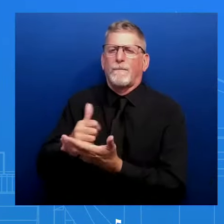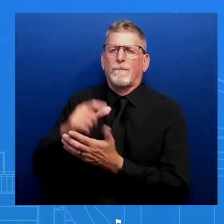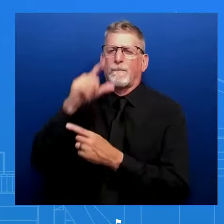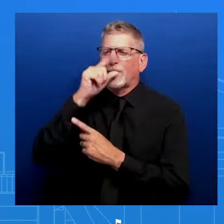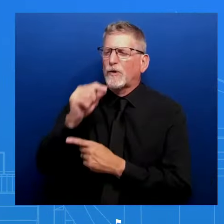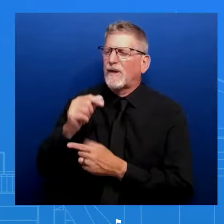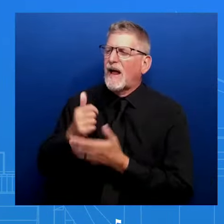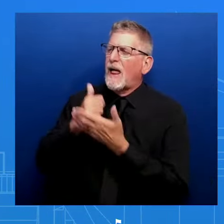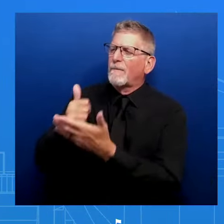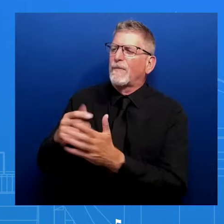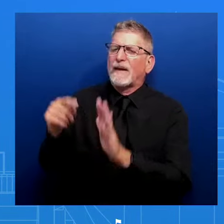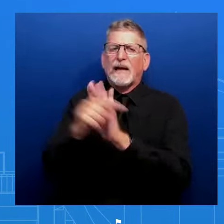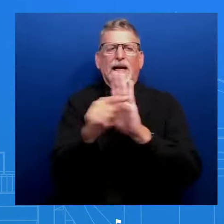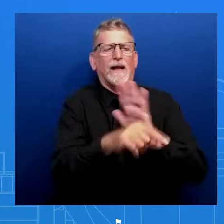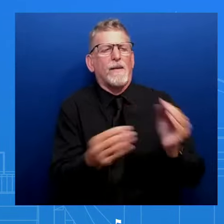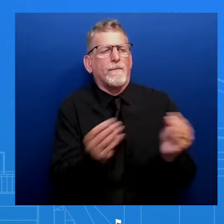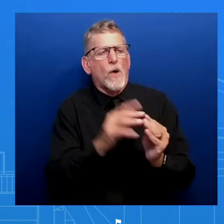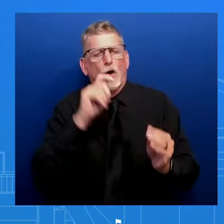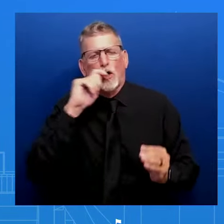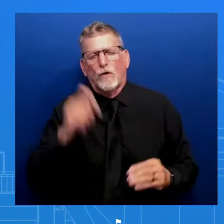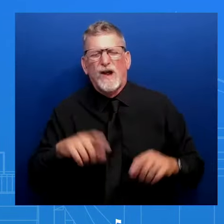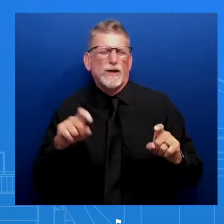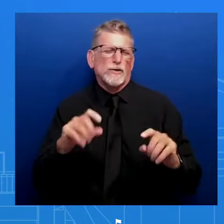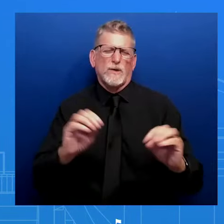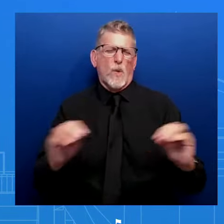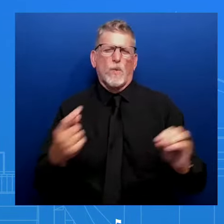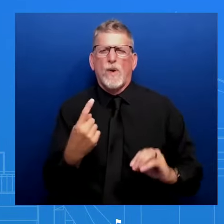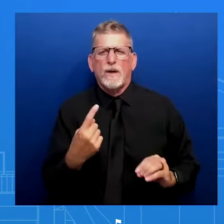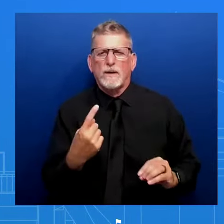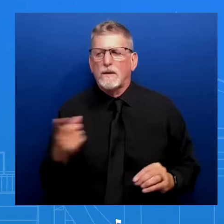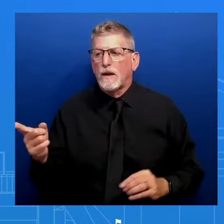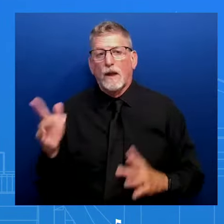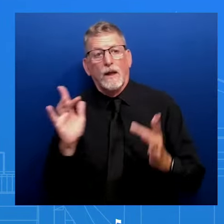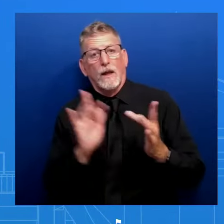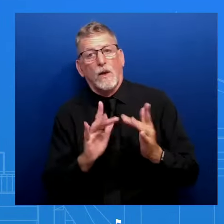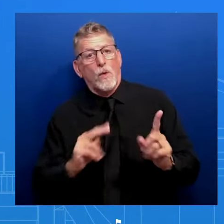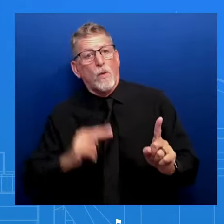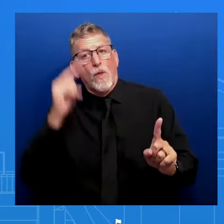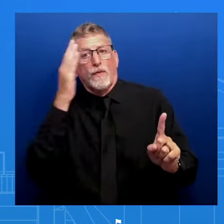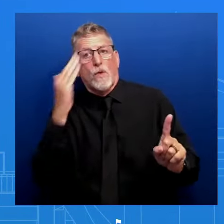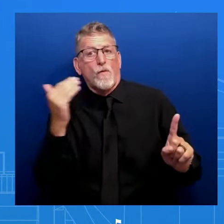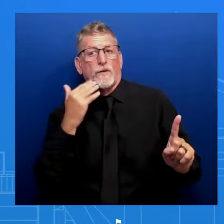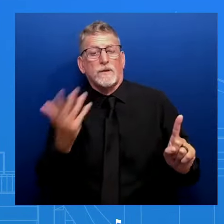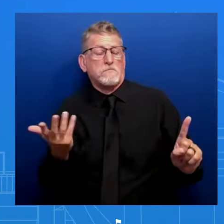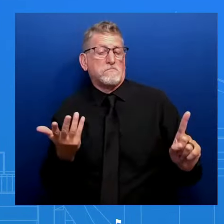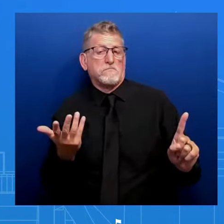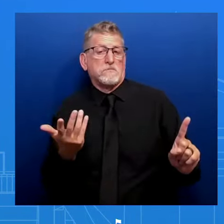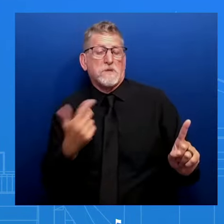or could be, additionally, that's -- that wouldn't come as a surprise to anybody. The Press: So do you think that this will be used